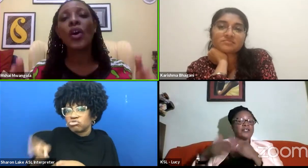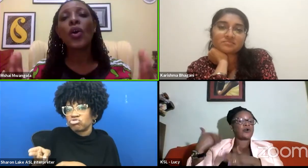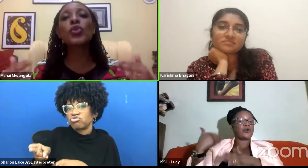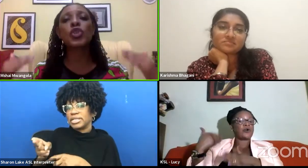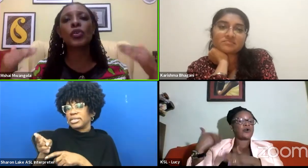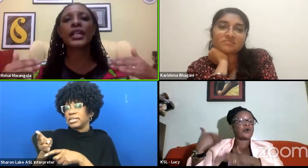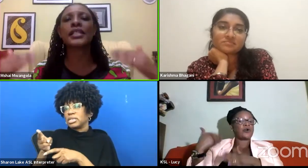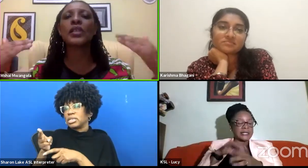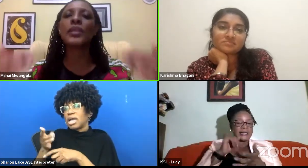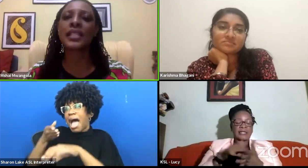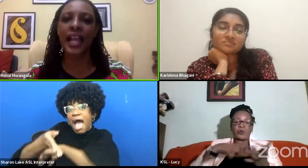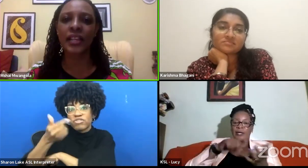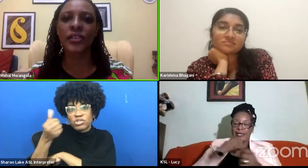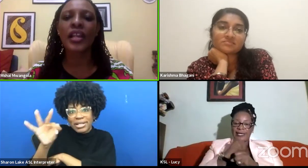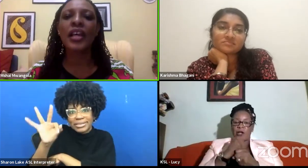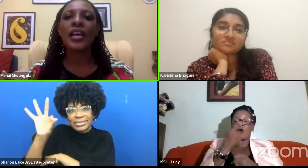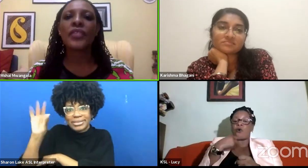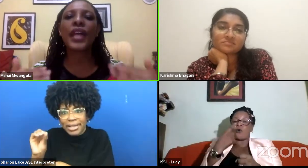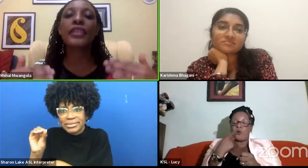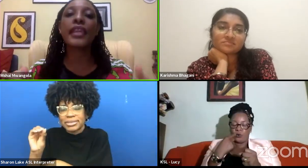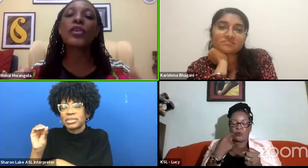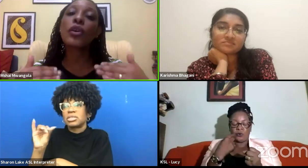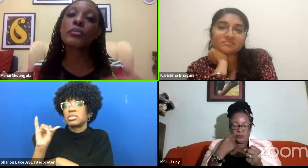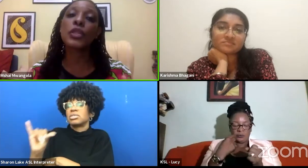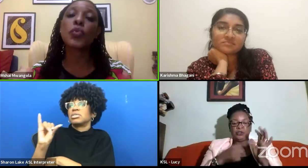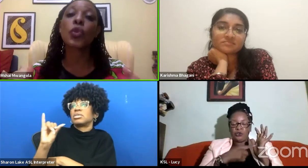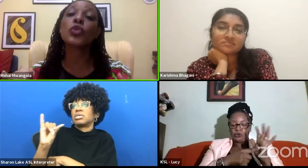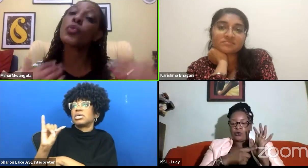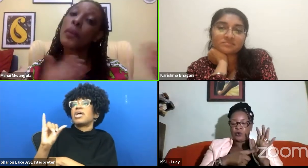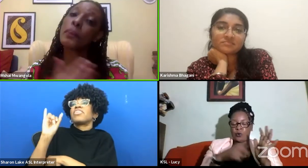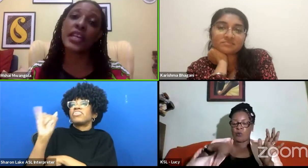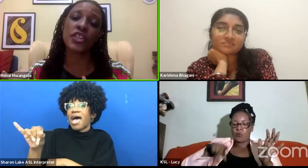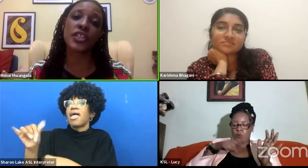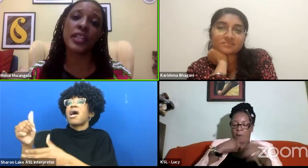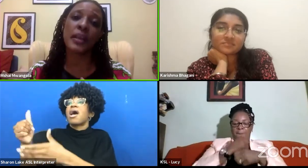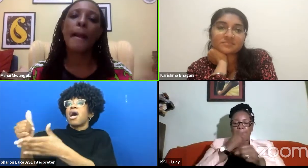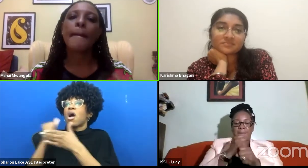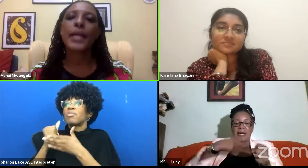whose shoulders did we stand on that then got me to want to do a PhD?